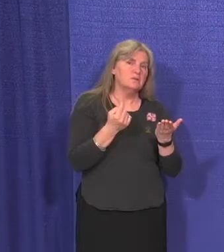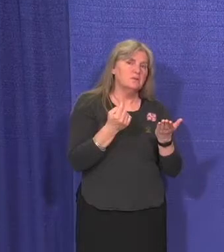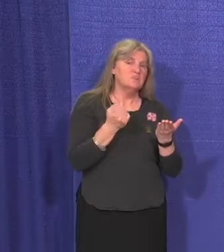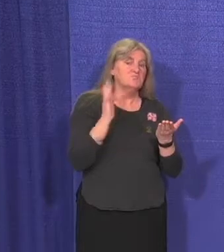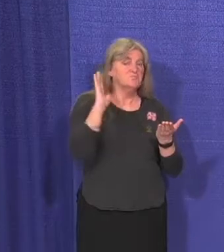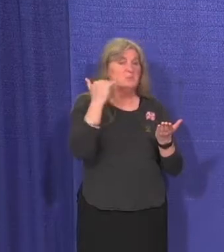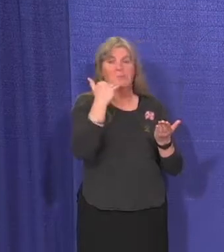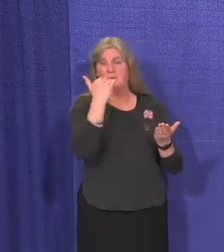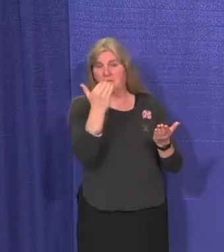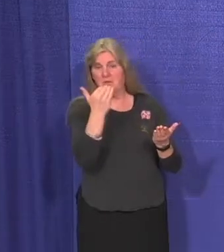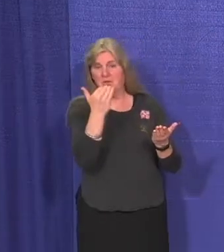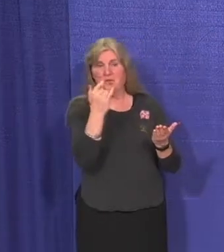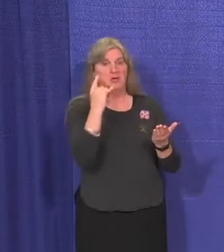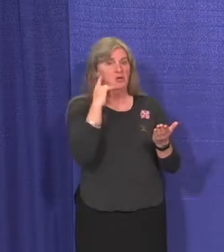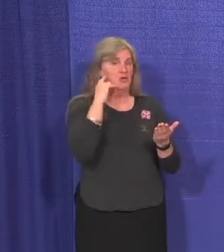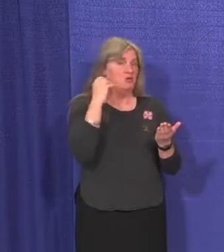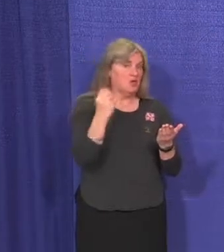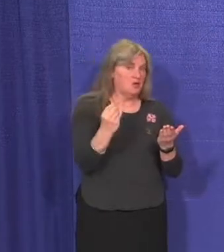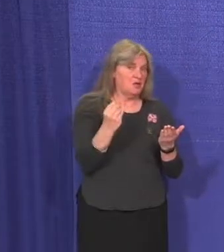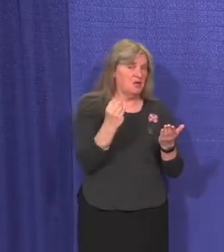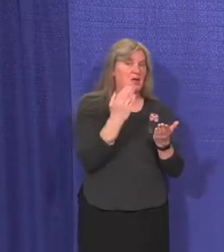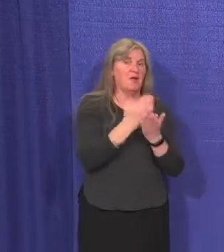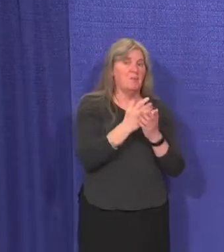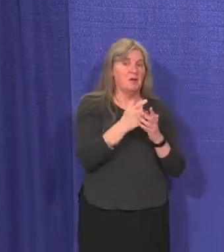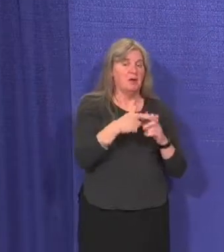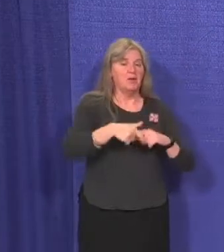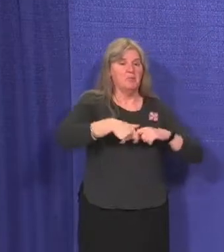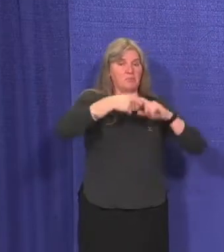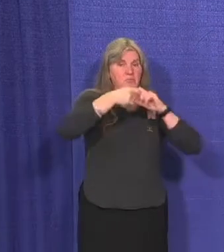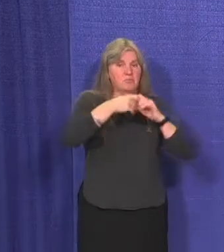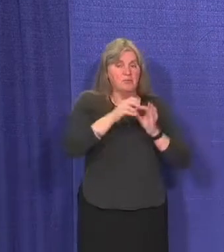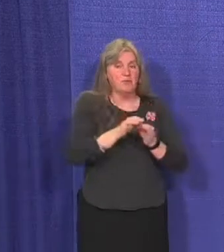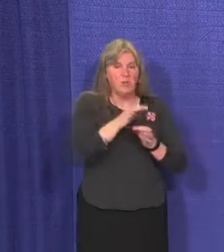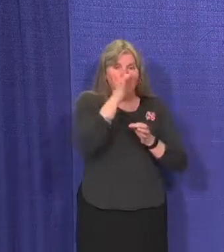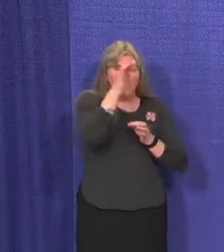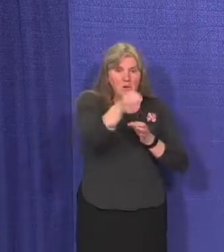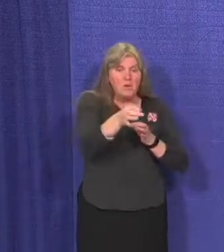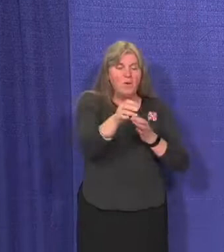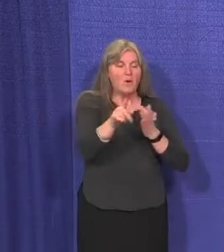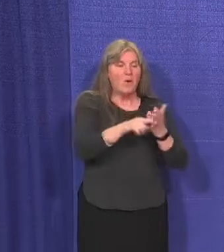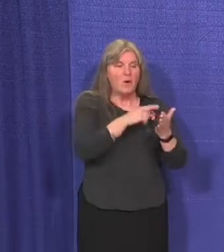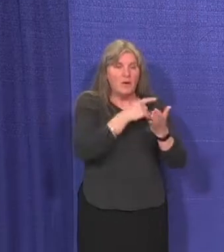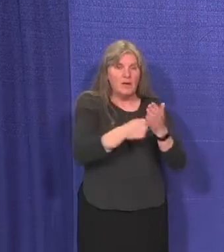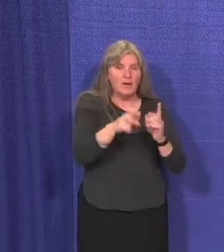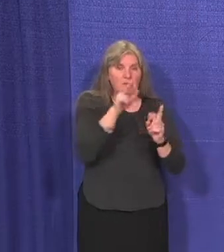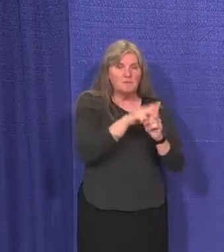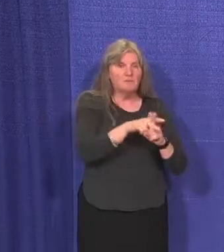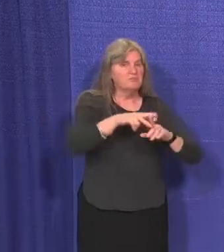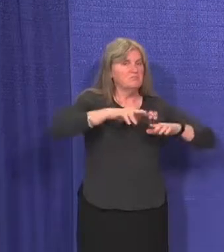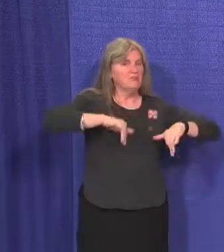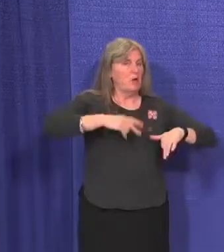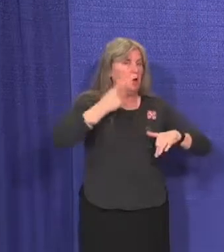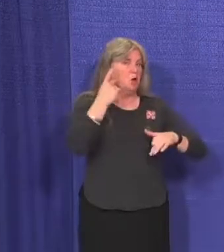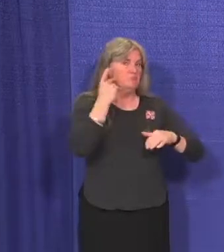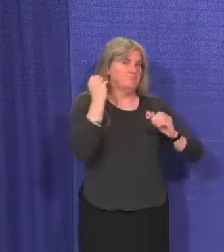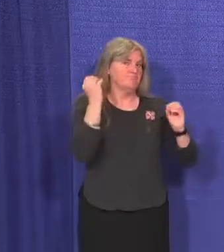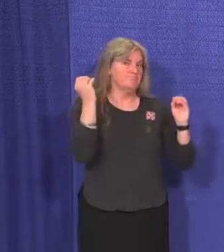It's a good question about how this may affect access to healthcare. It is something we have been